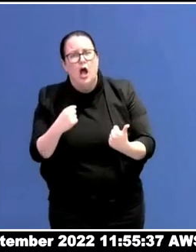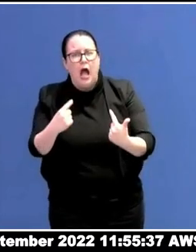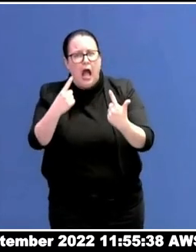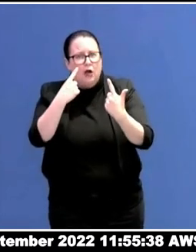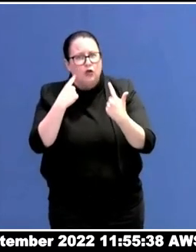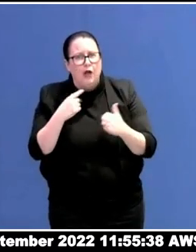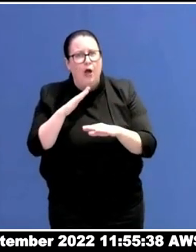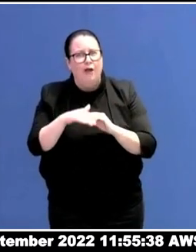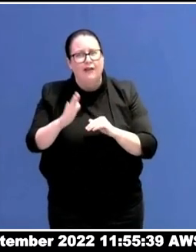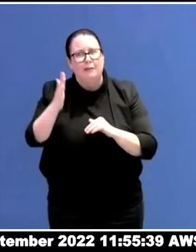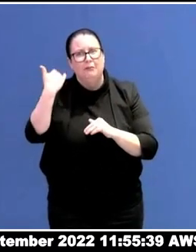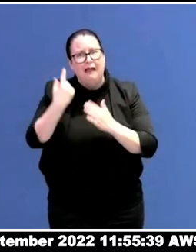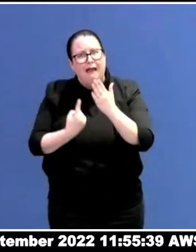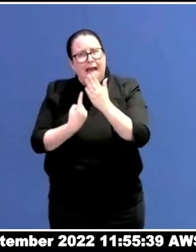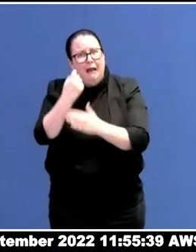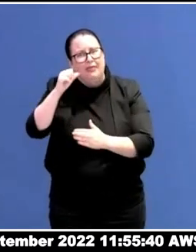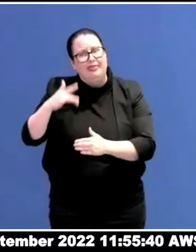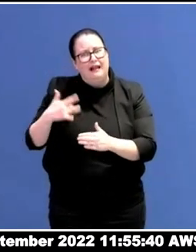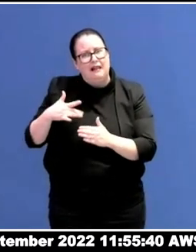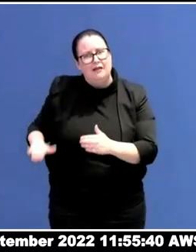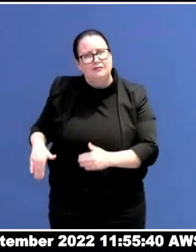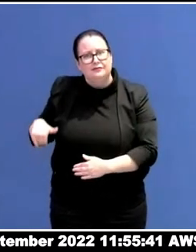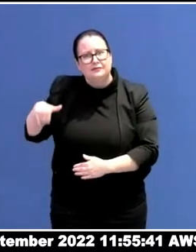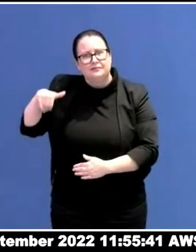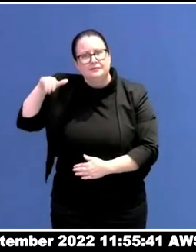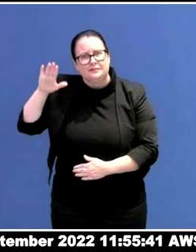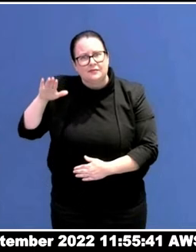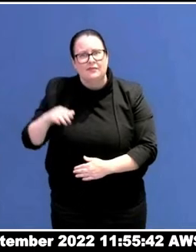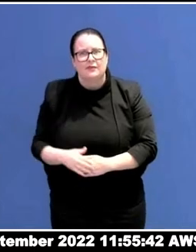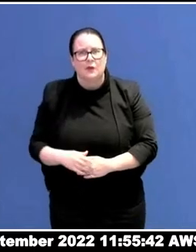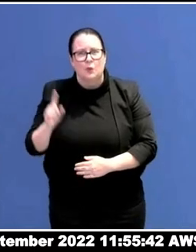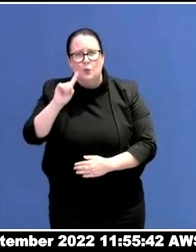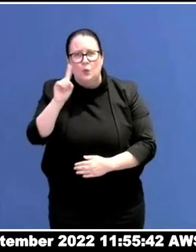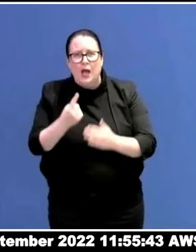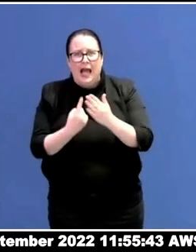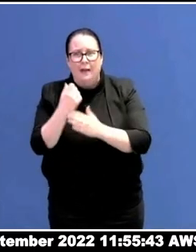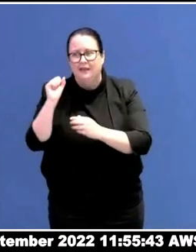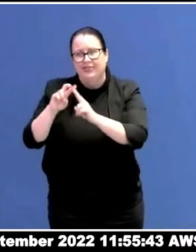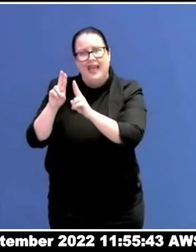For the first time they talked about the atrocities and the hurt that was being perpetrated in their homes that they were returning to.